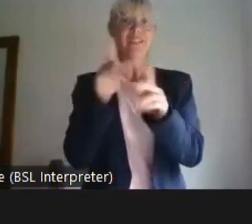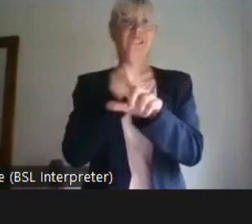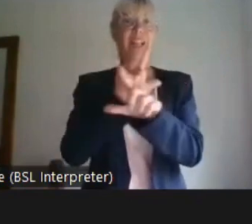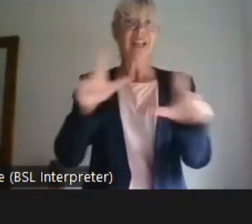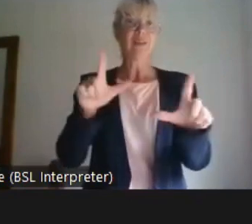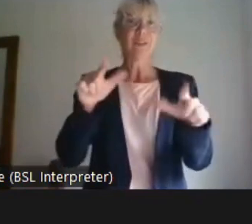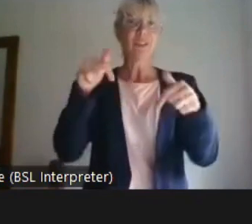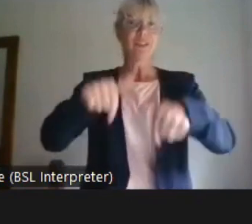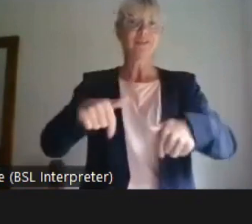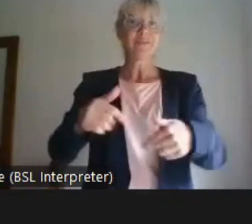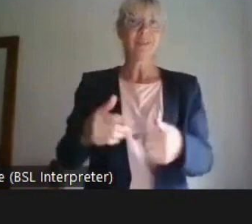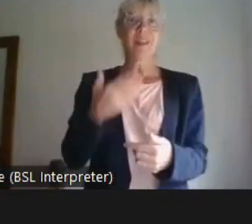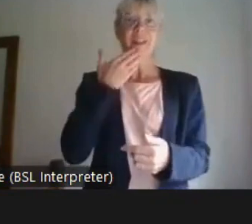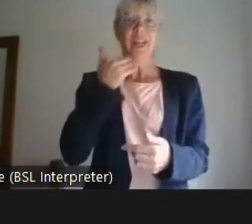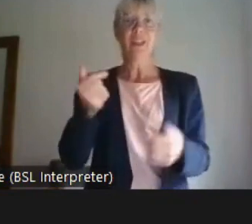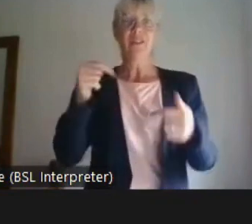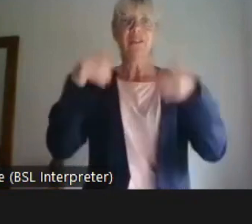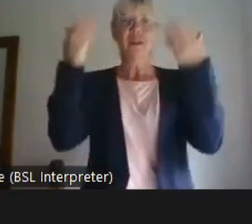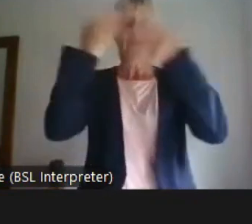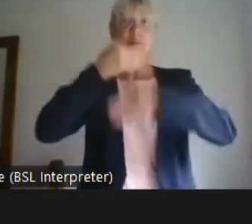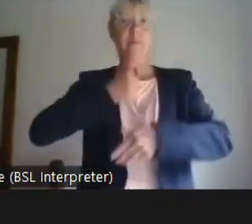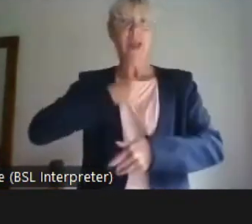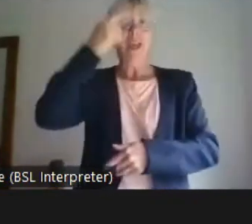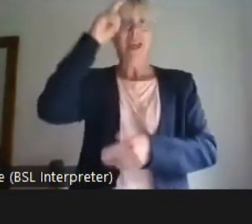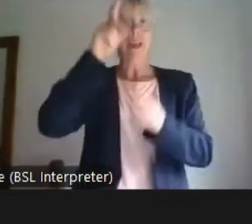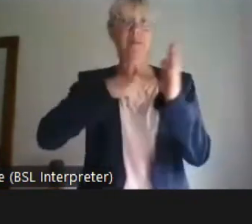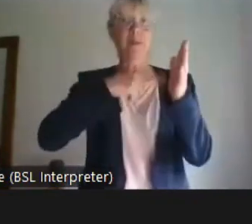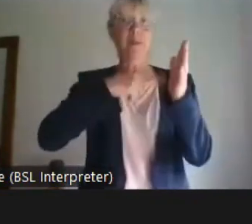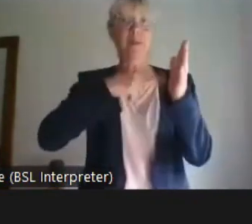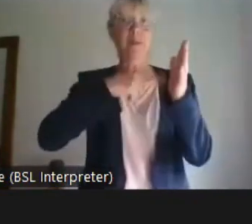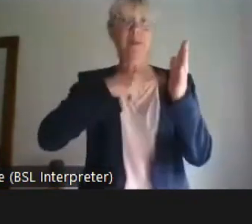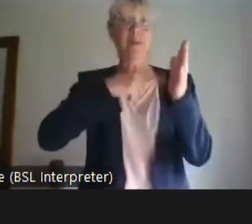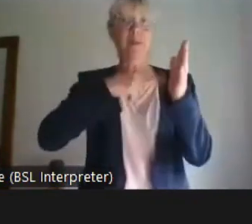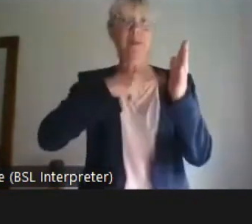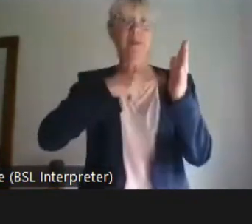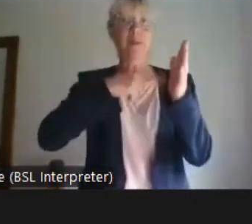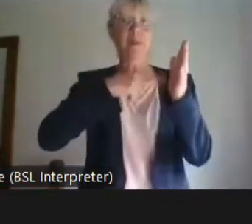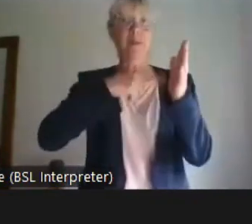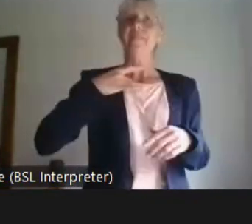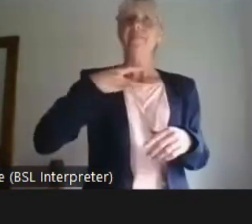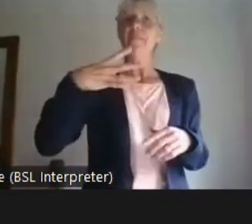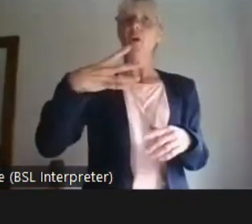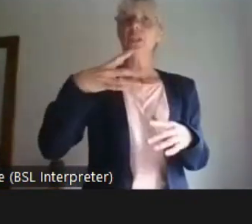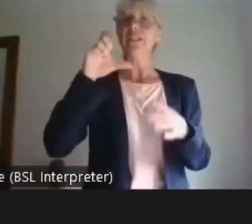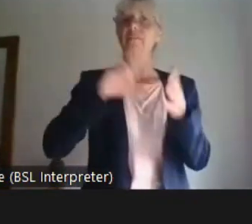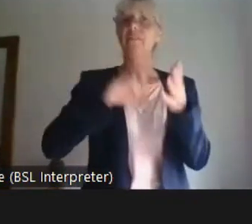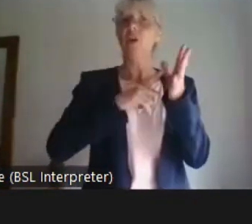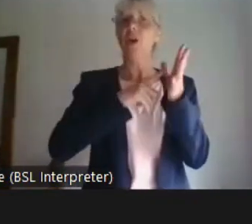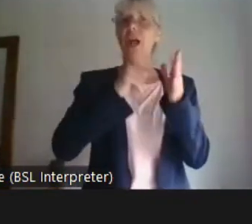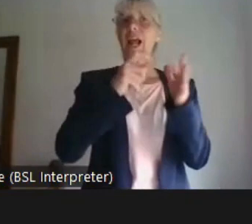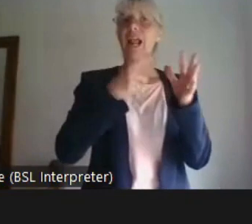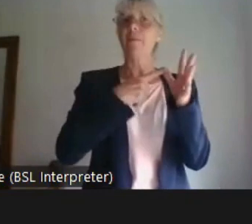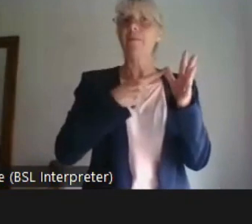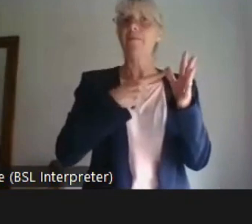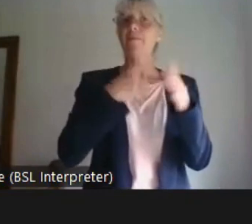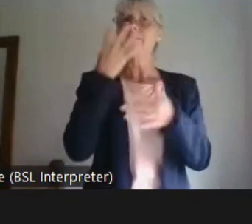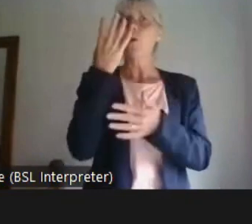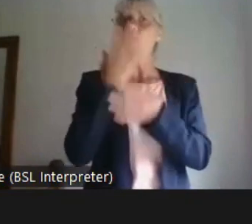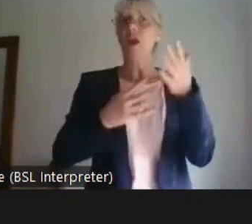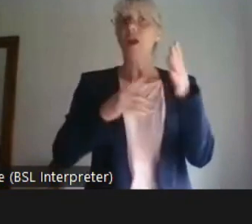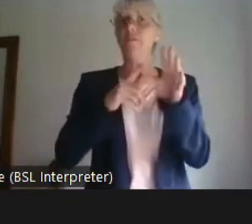my name is Jen um I've been volunteering for about four and a half years and I have a five-year-old